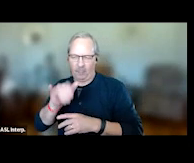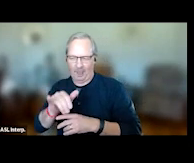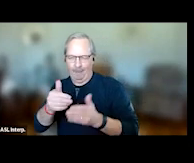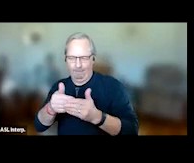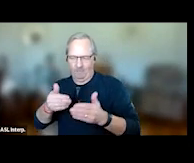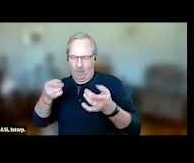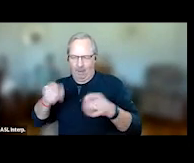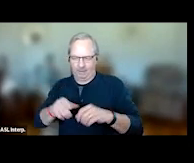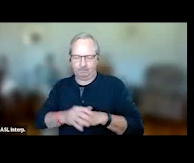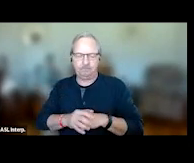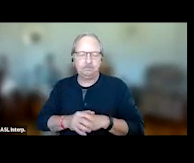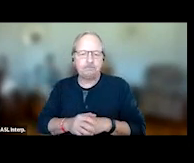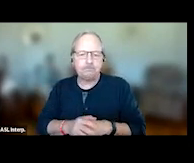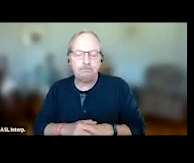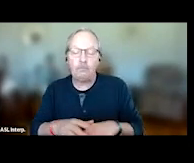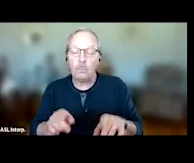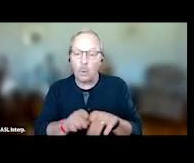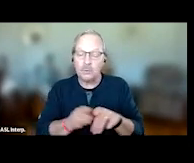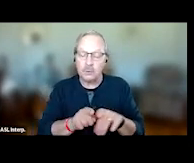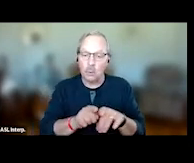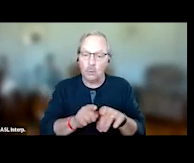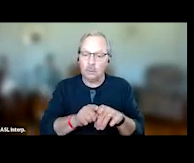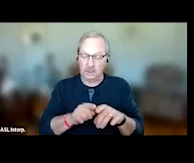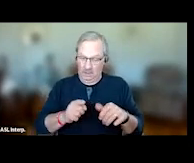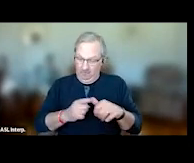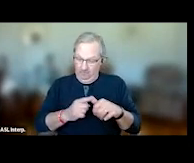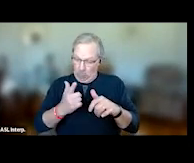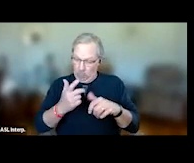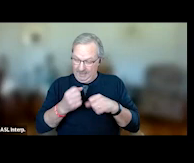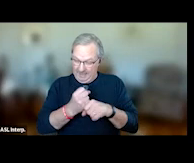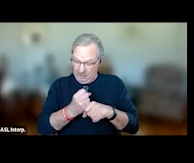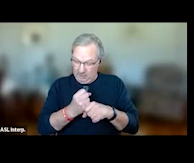Also, within the first three years of psychosis, if people are employed,